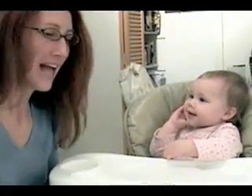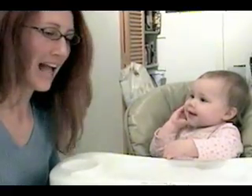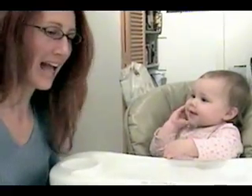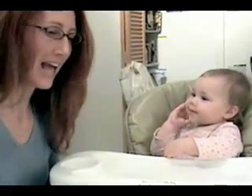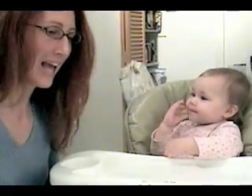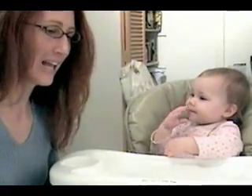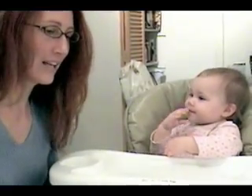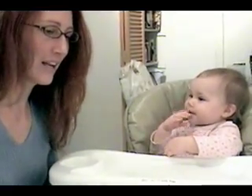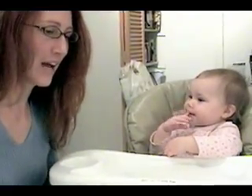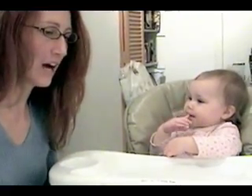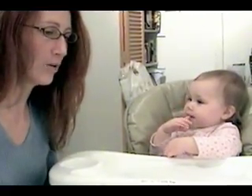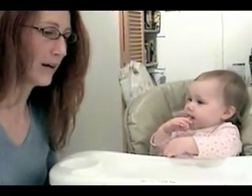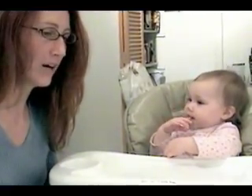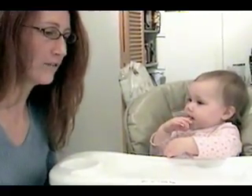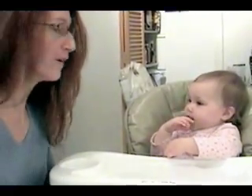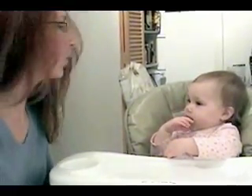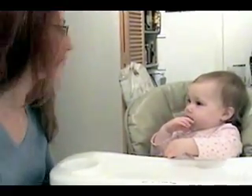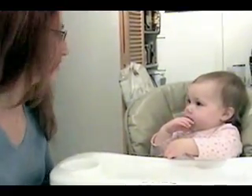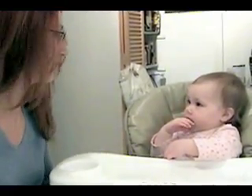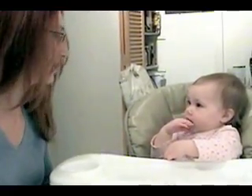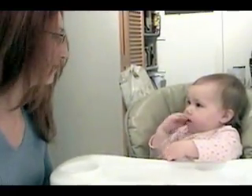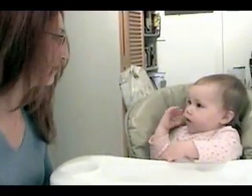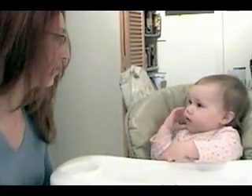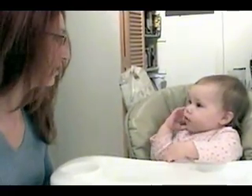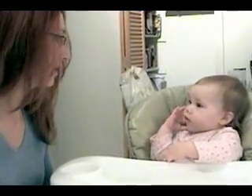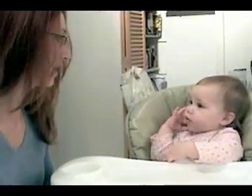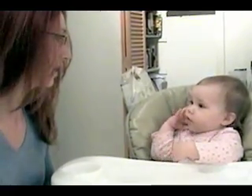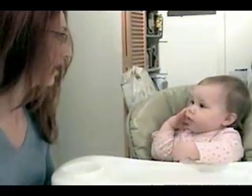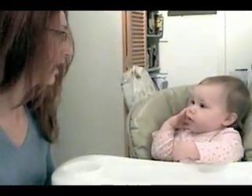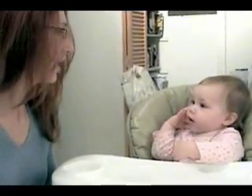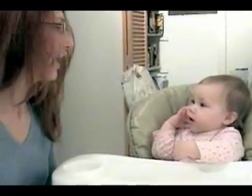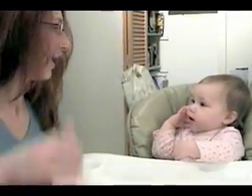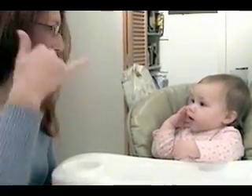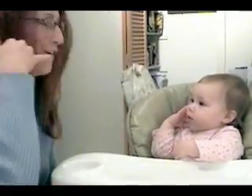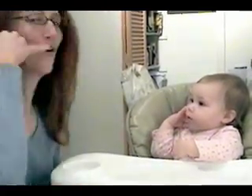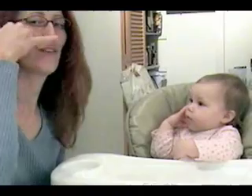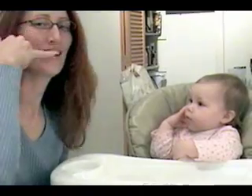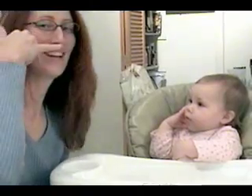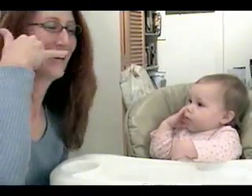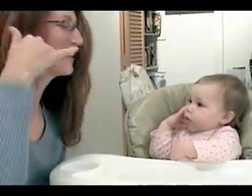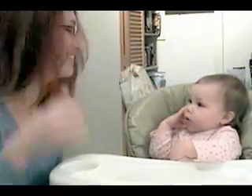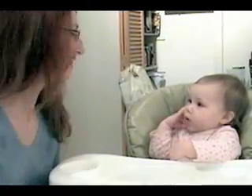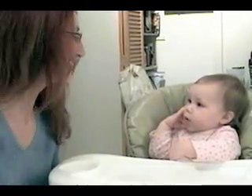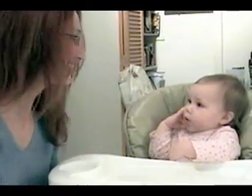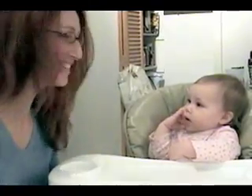And how about phone? do you know sign for phone? Phone! Good girl.